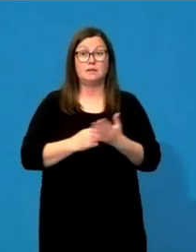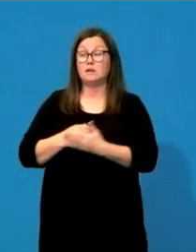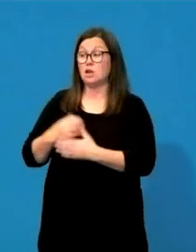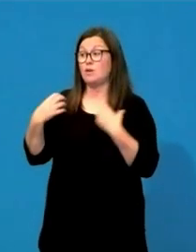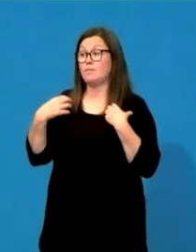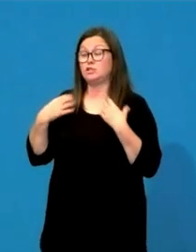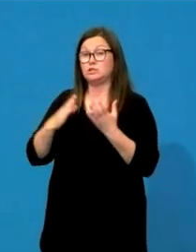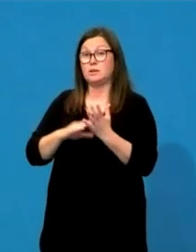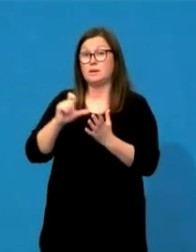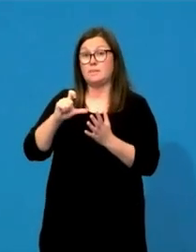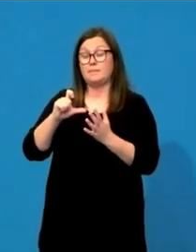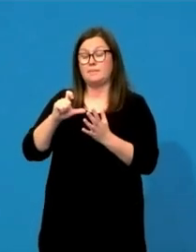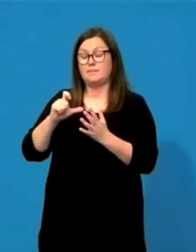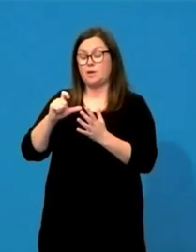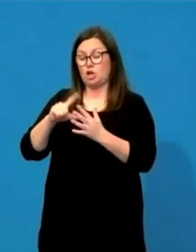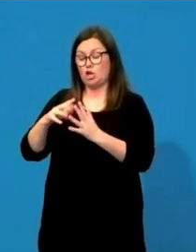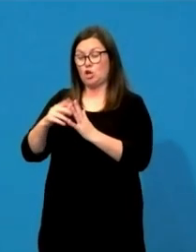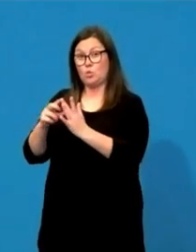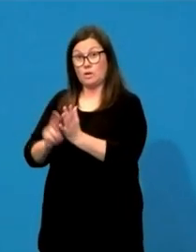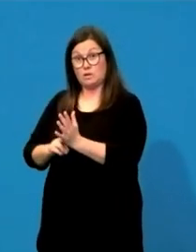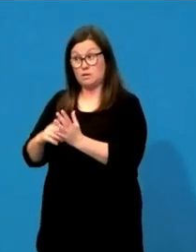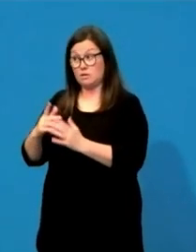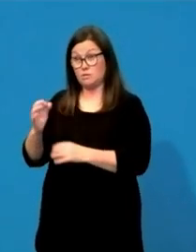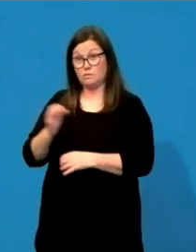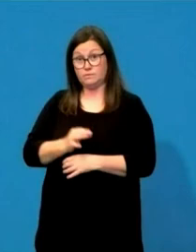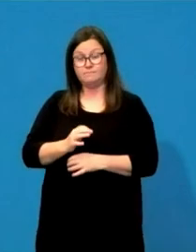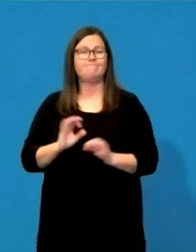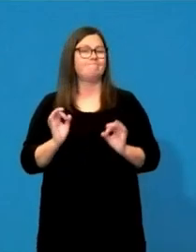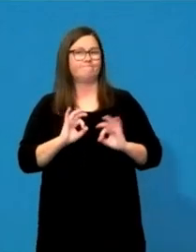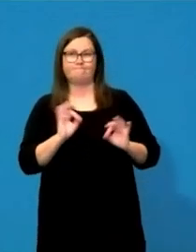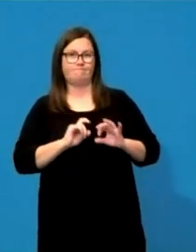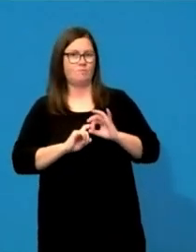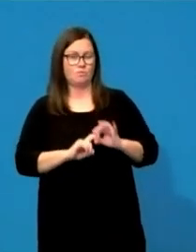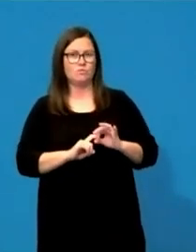COMMISSIONER McEWIN: No, questions from me, other than to say thank you both not only for